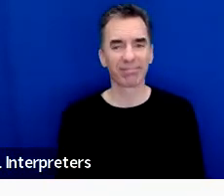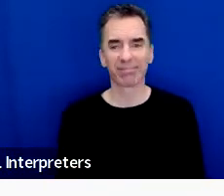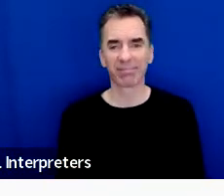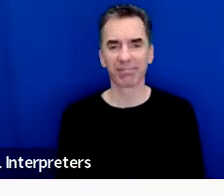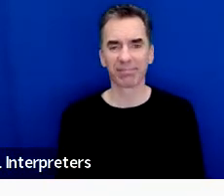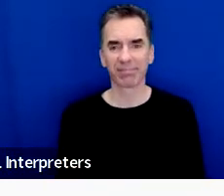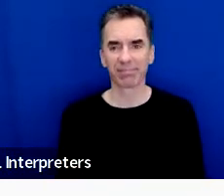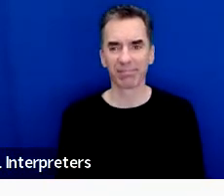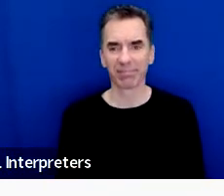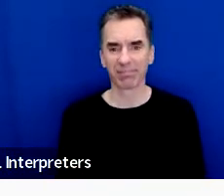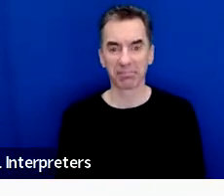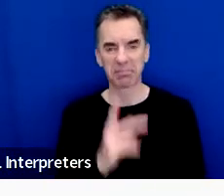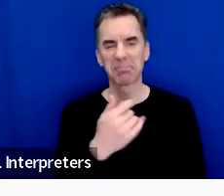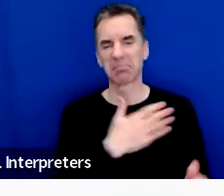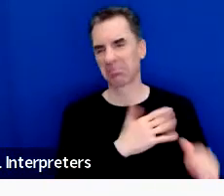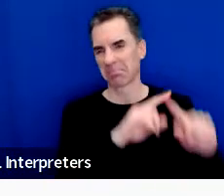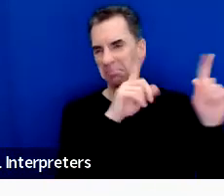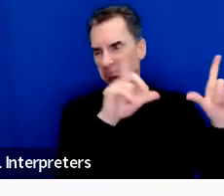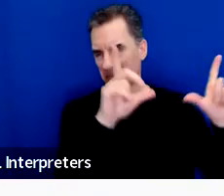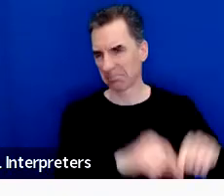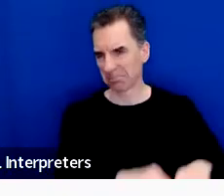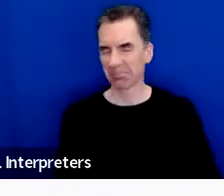I'll go ahead and stop sharing my screen